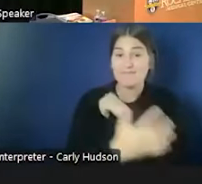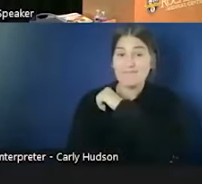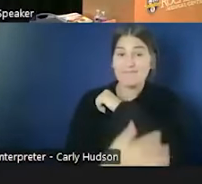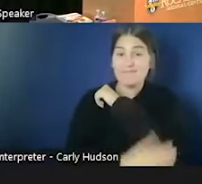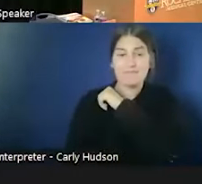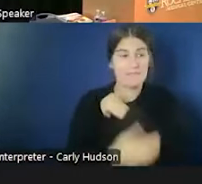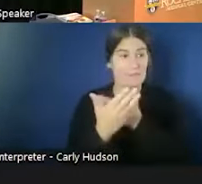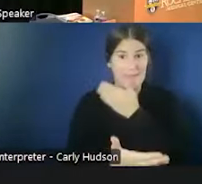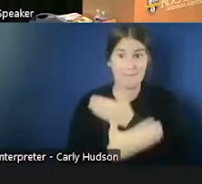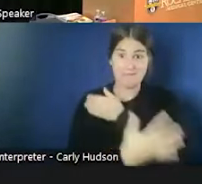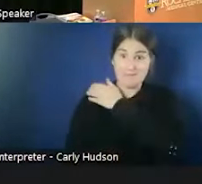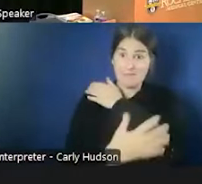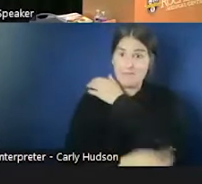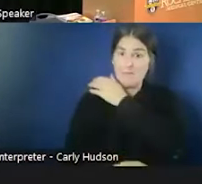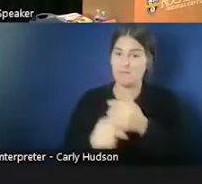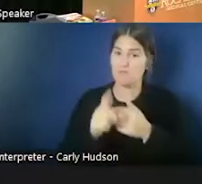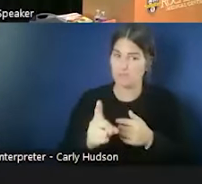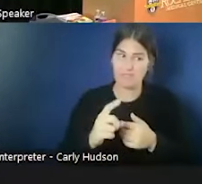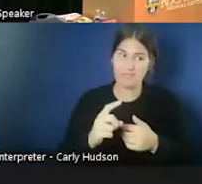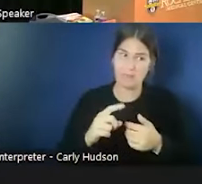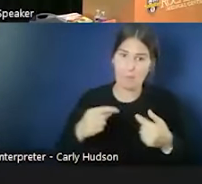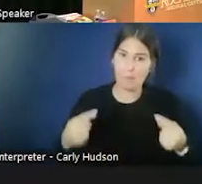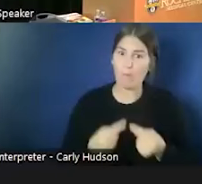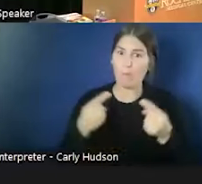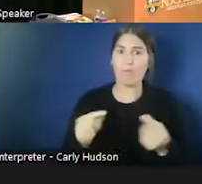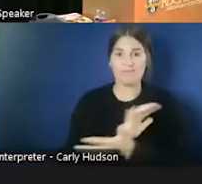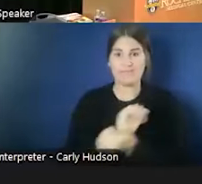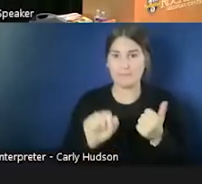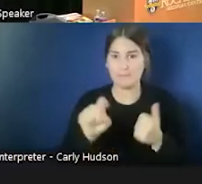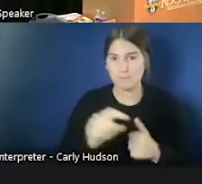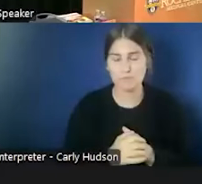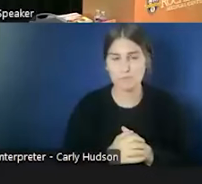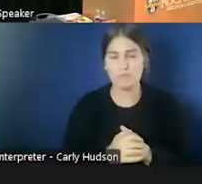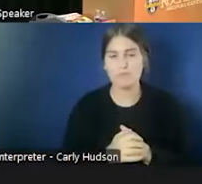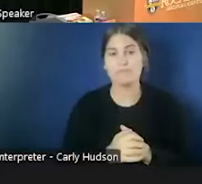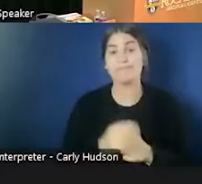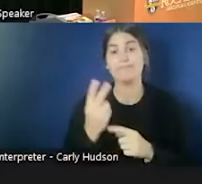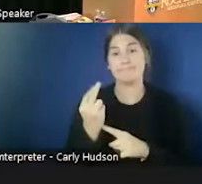you two years ago we released the color of Health where we showed that poverty doesn't explain away